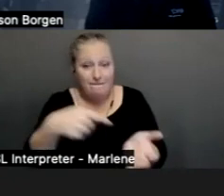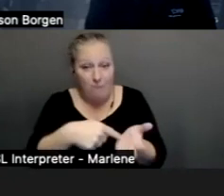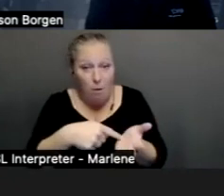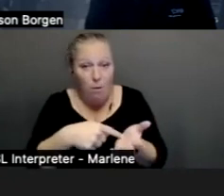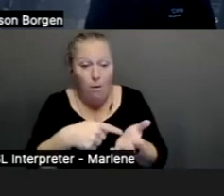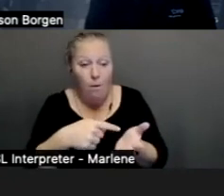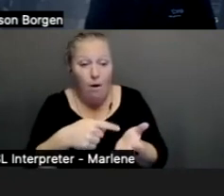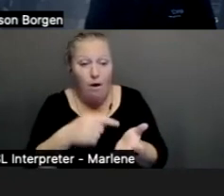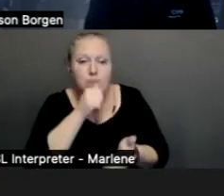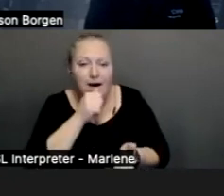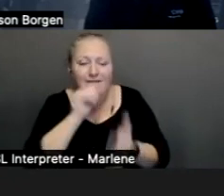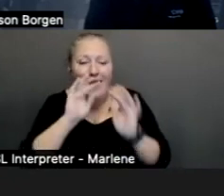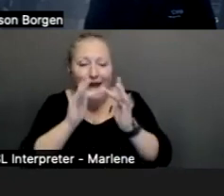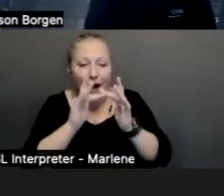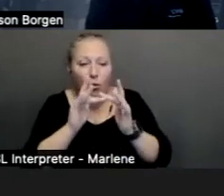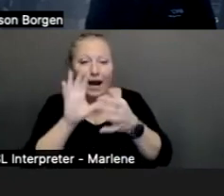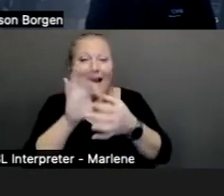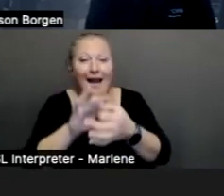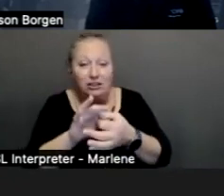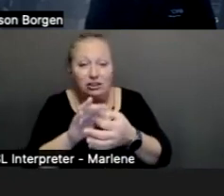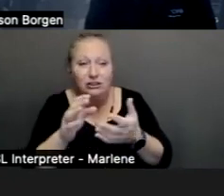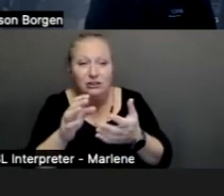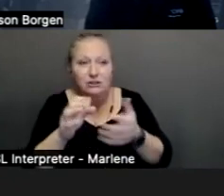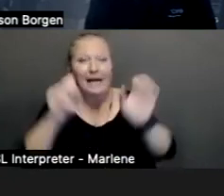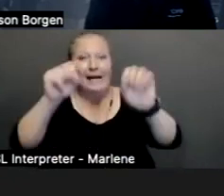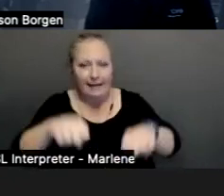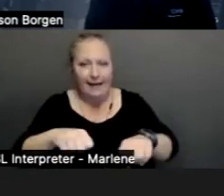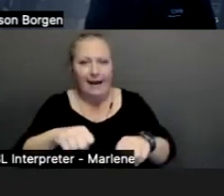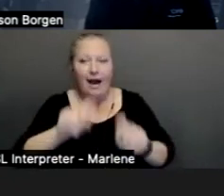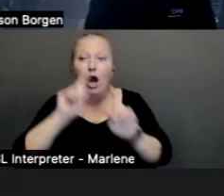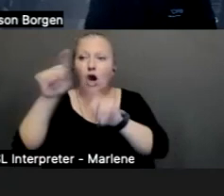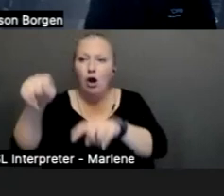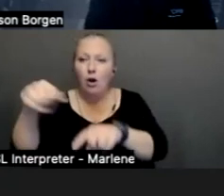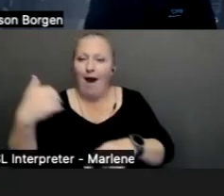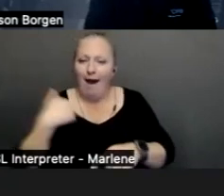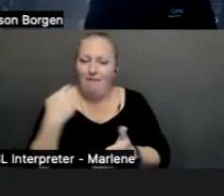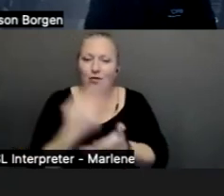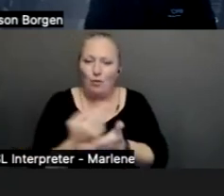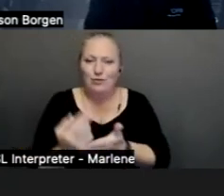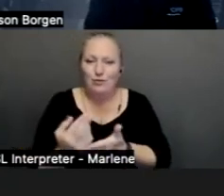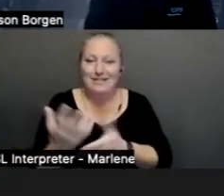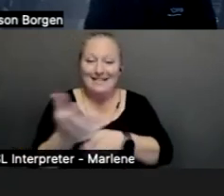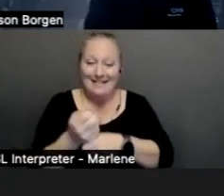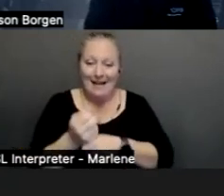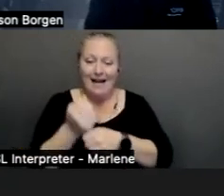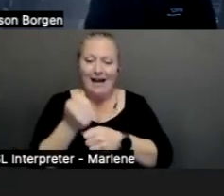private network connections can go out and they have the resources to get the faster connection